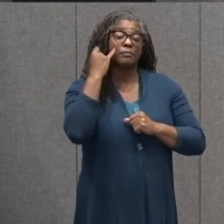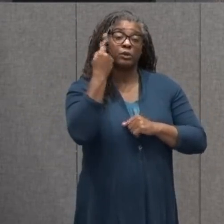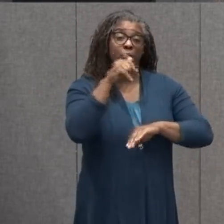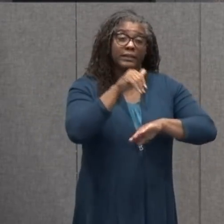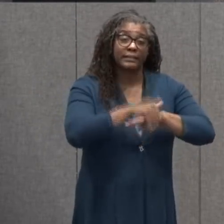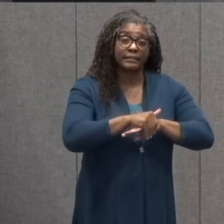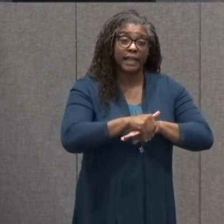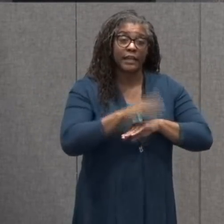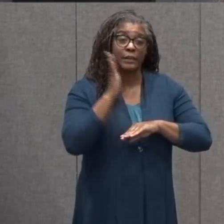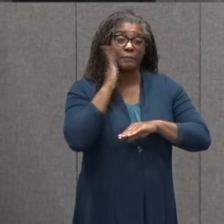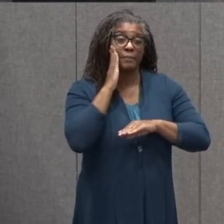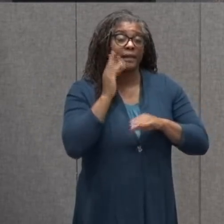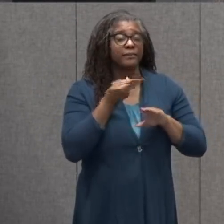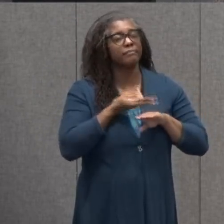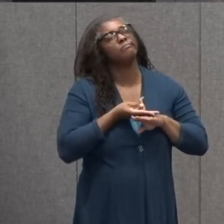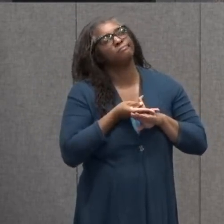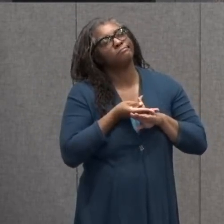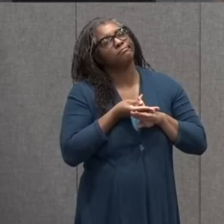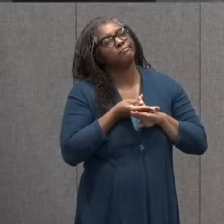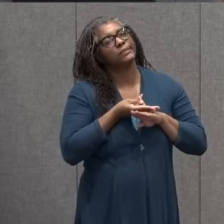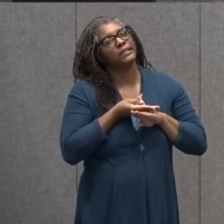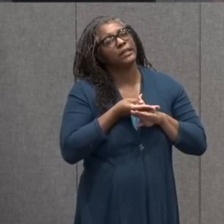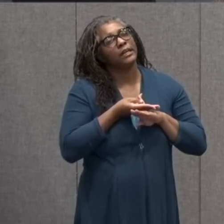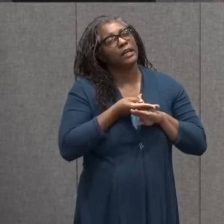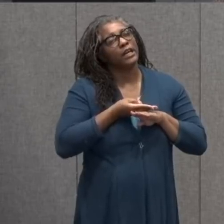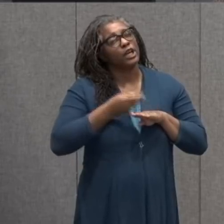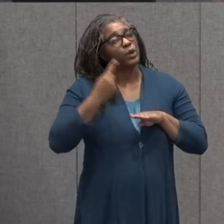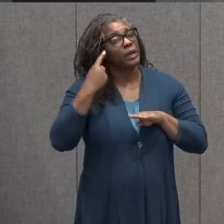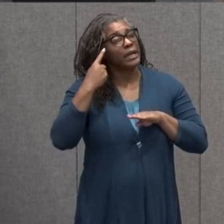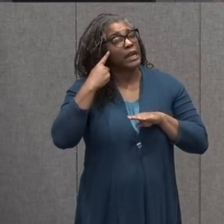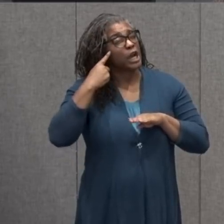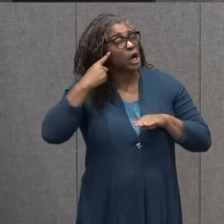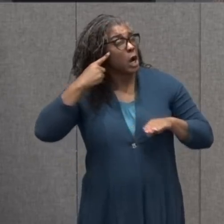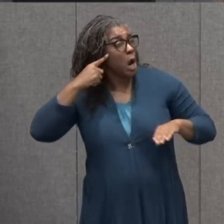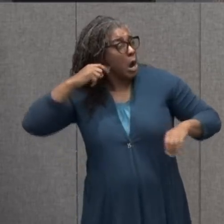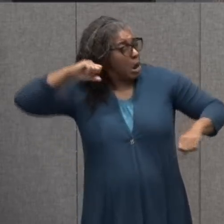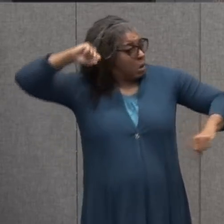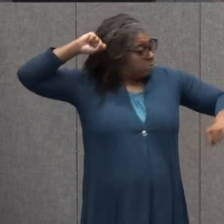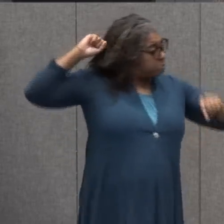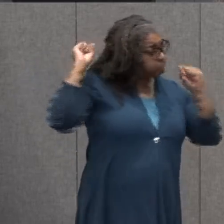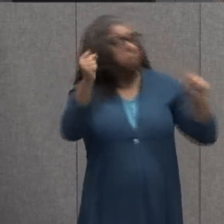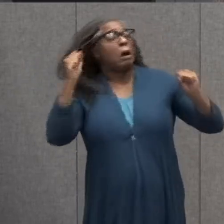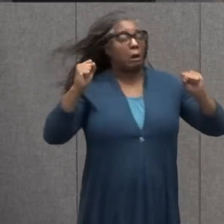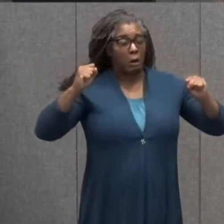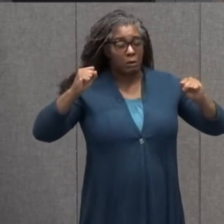All of a sudden, you hear a loud boom! You know the sound is coming from outside.